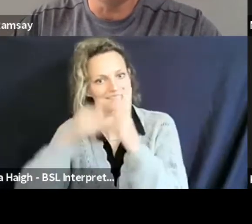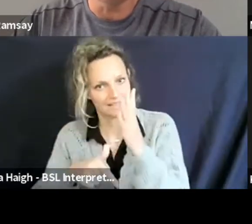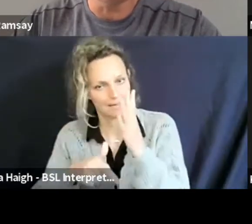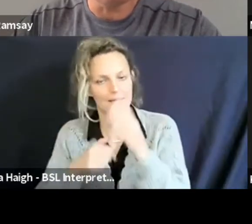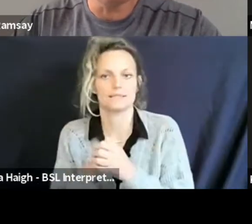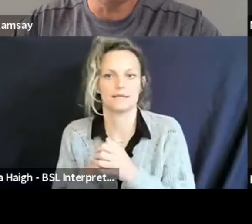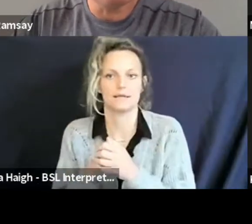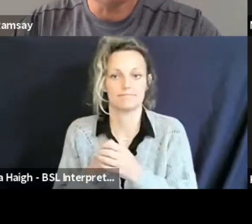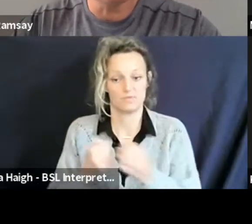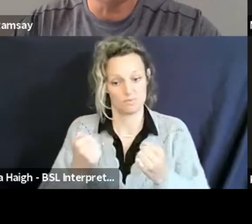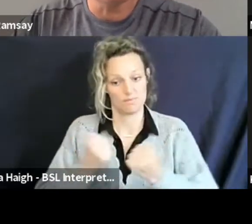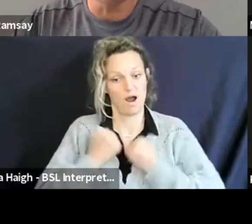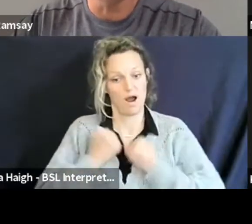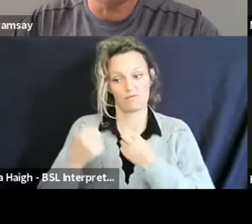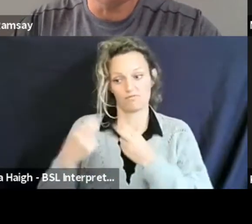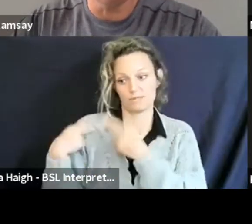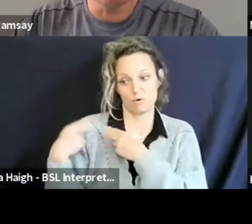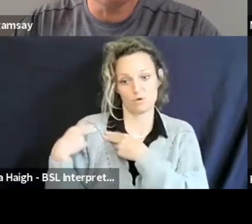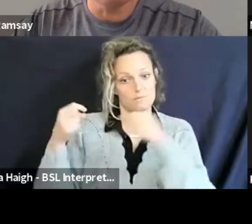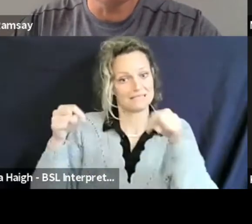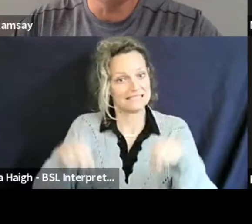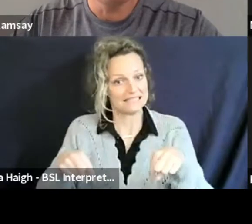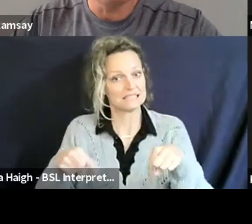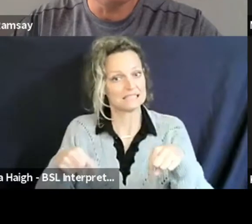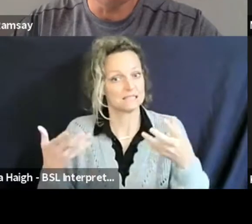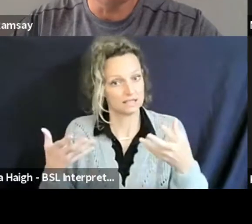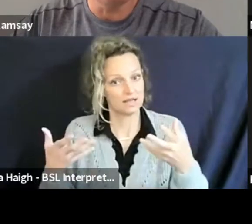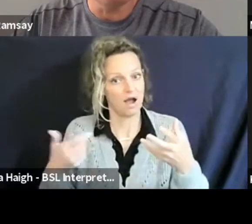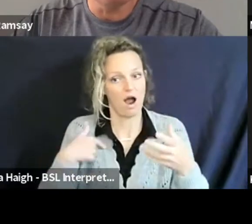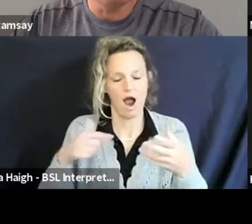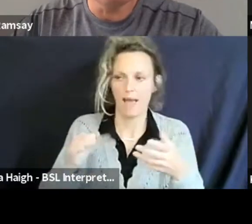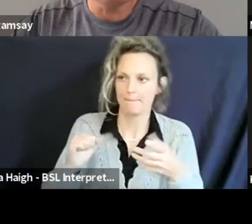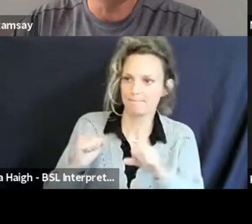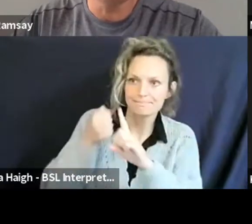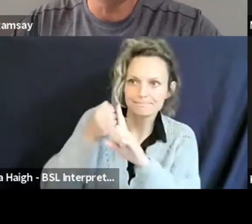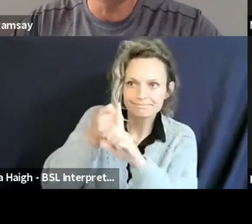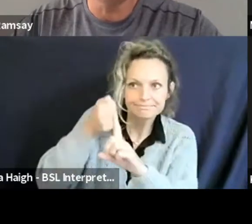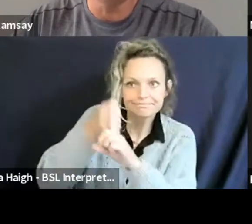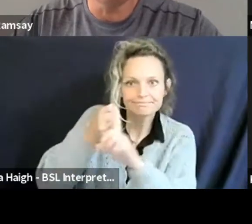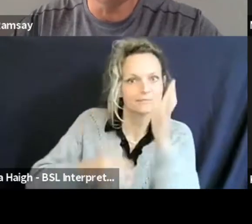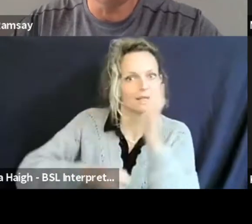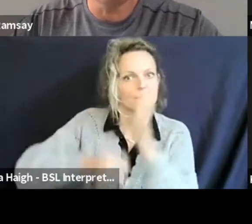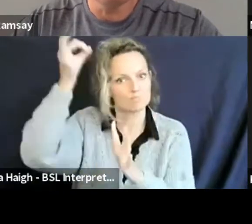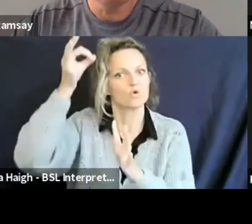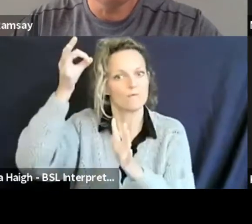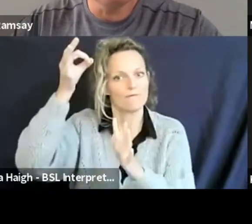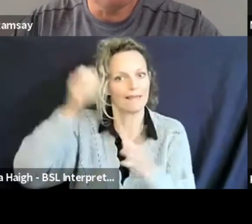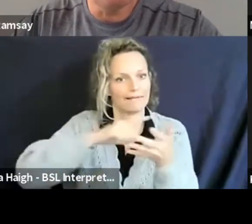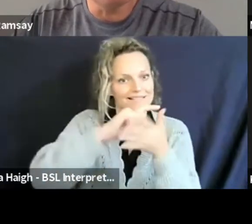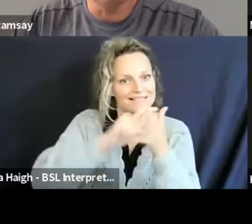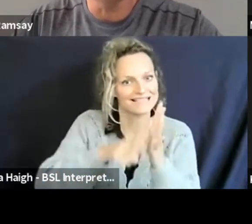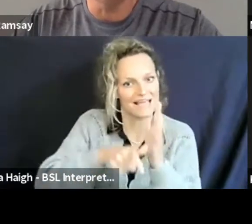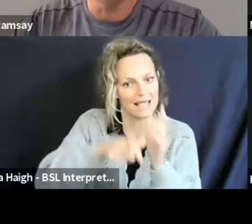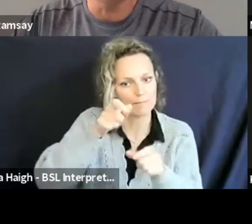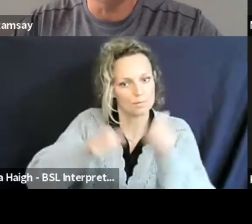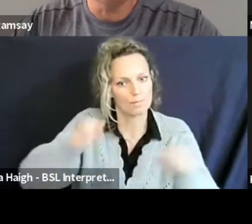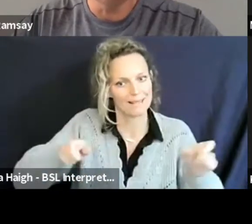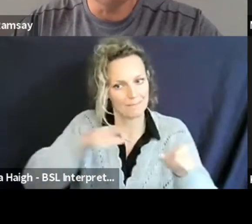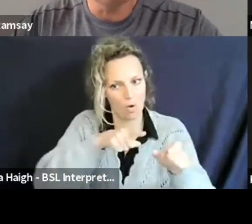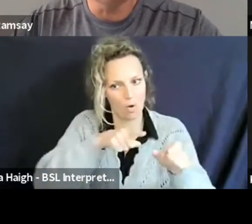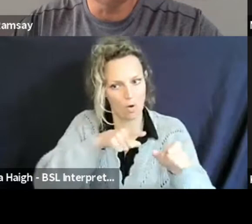responsibilty for disability.